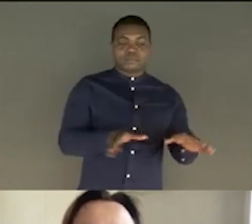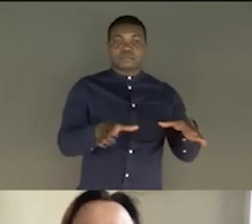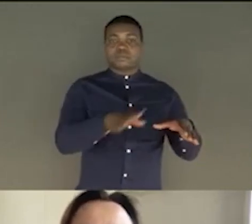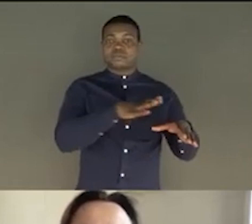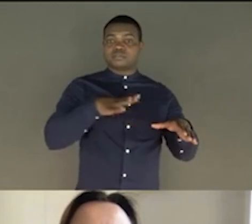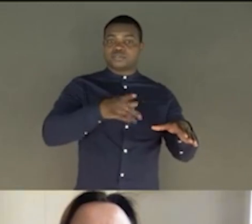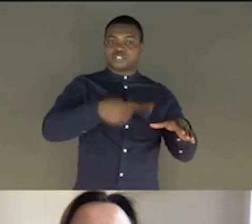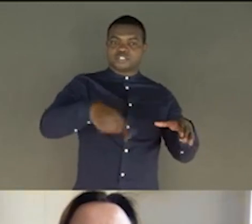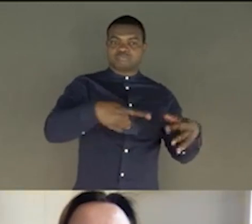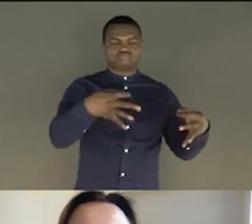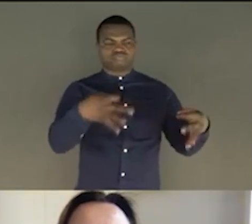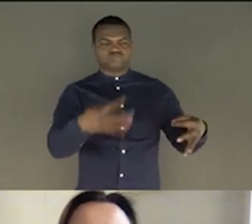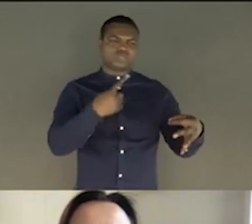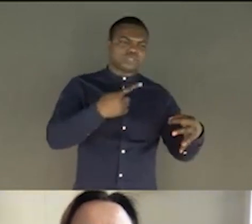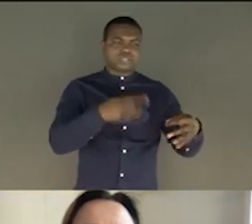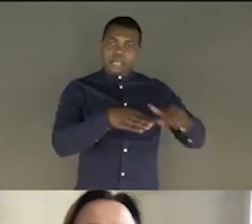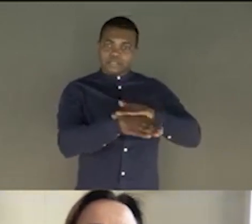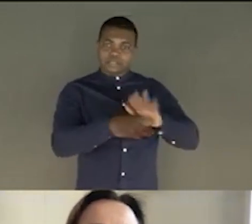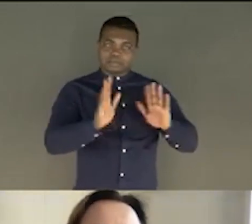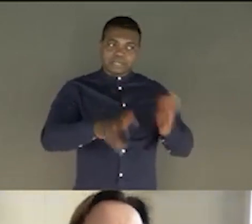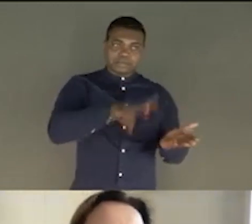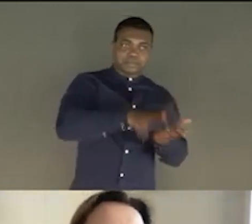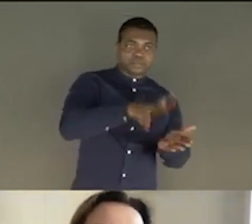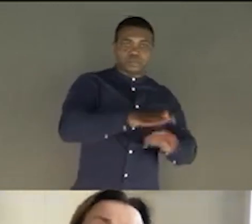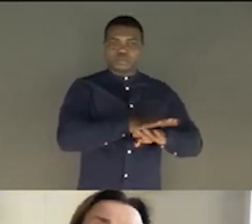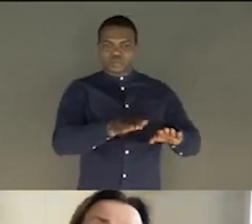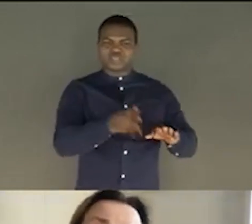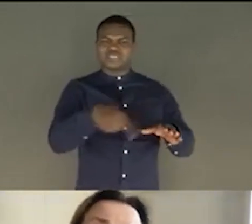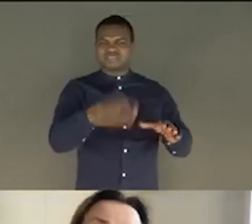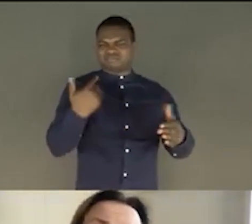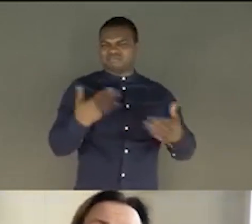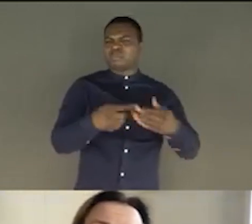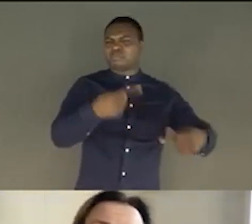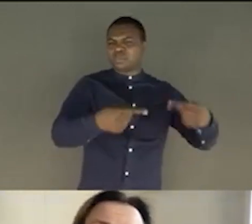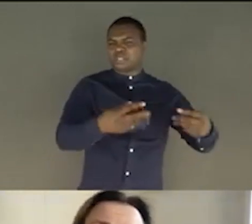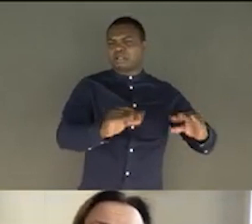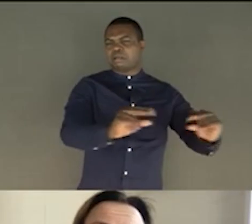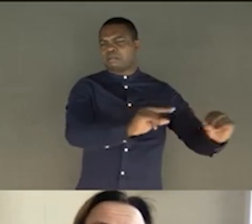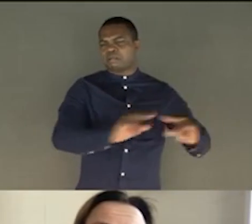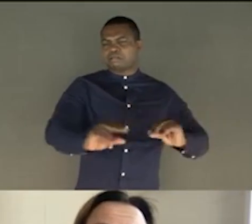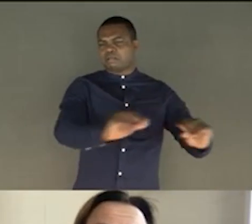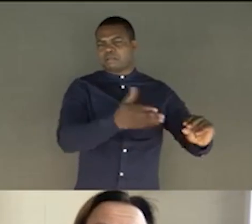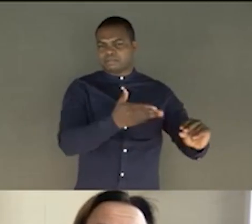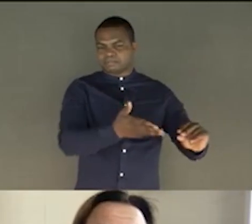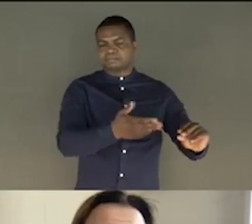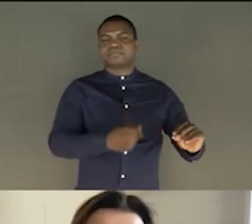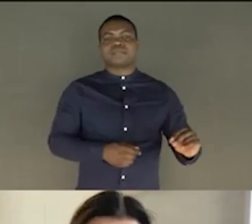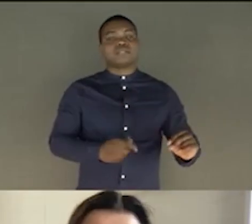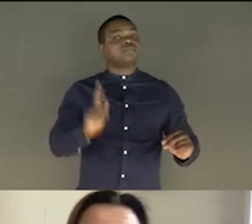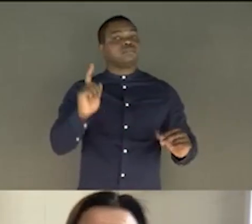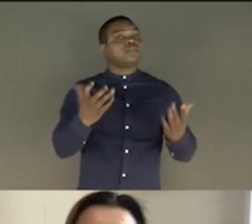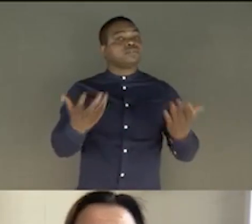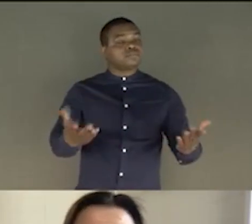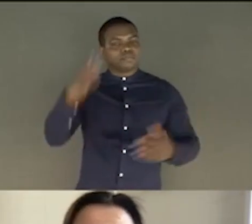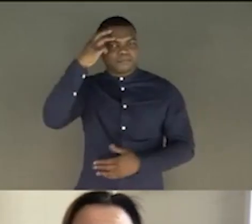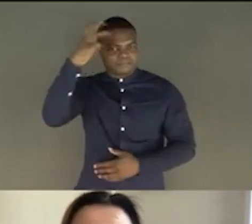they moved to the also other fields, including the private sector as well.